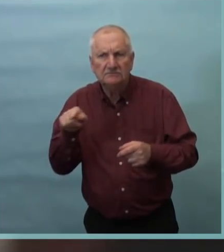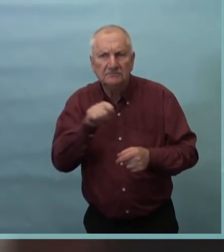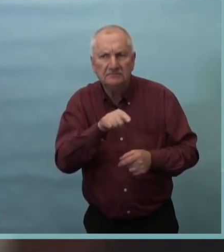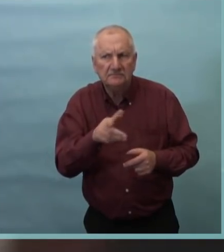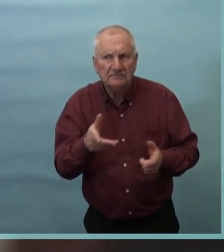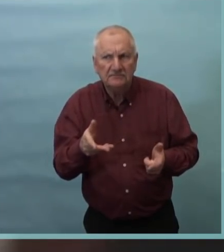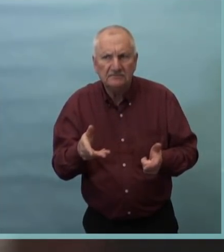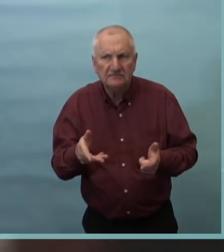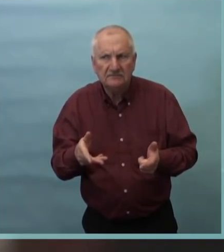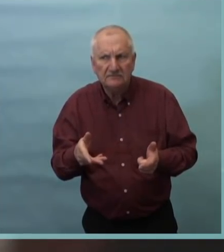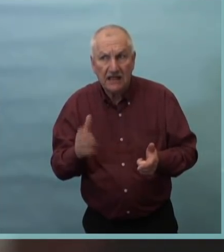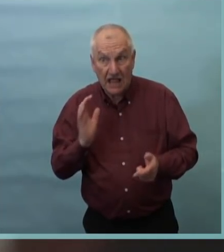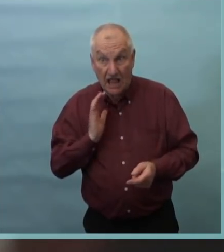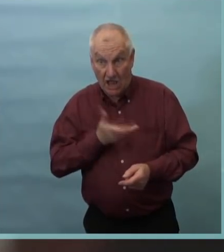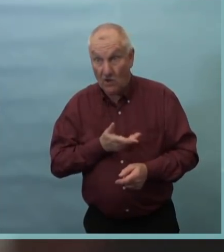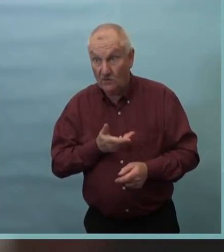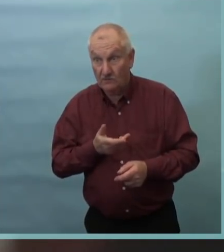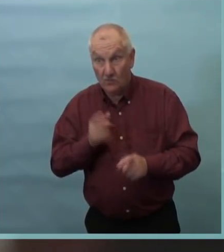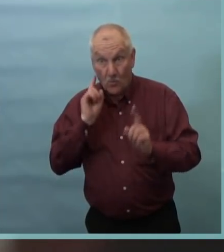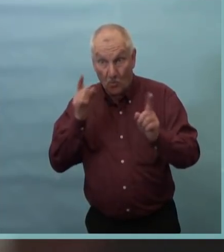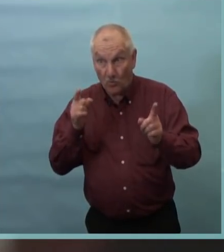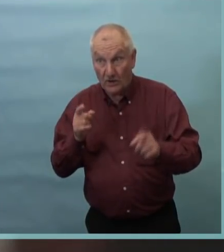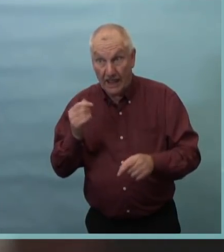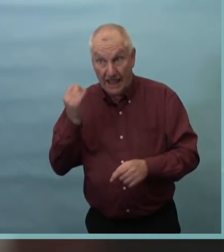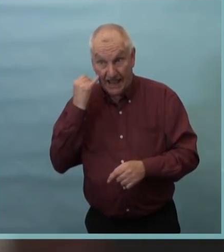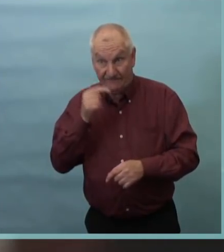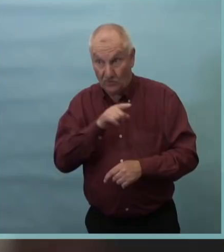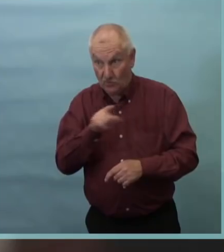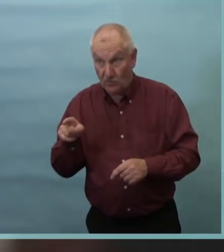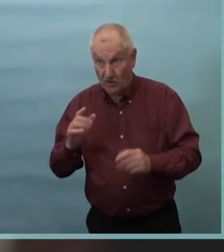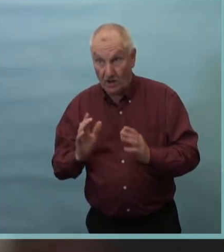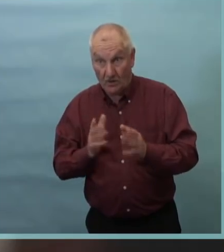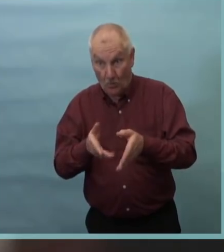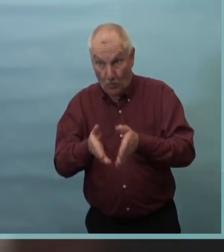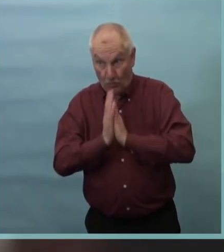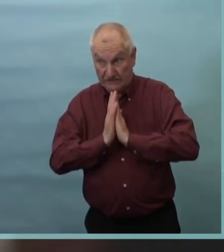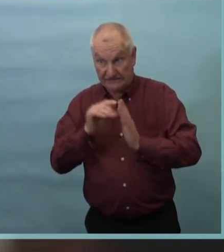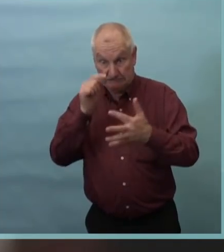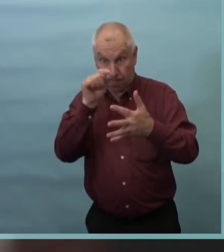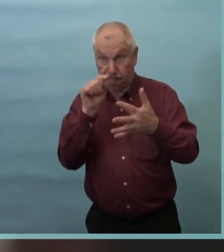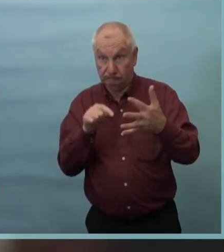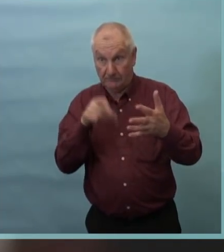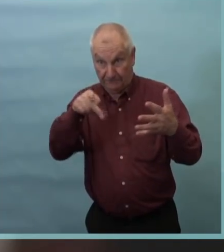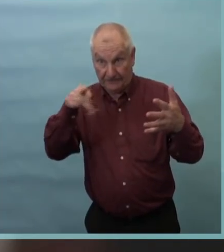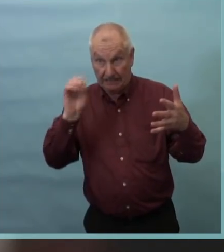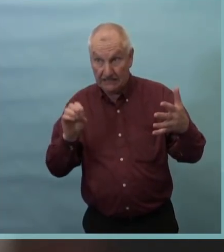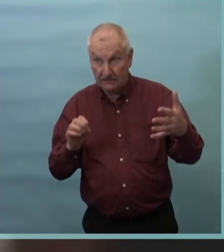requested I think they're doing a weekly basis they're sending it out weekly so